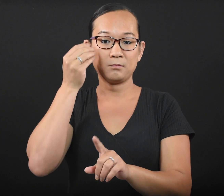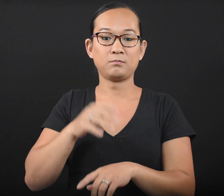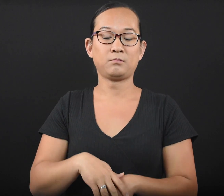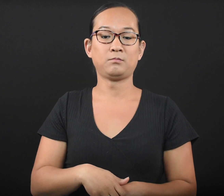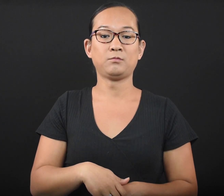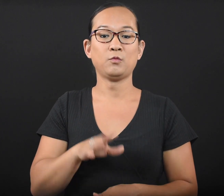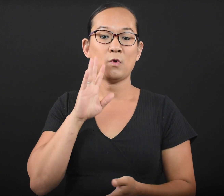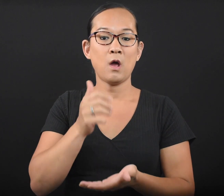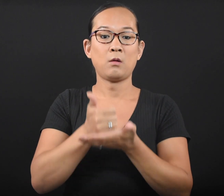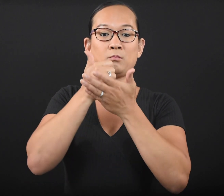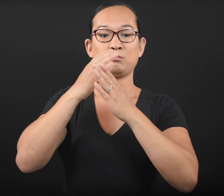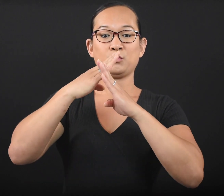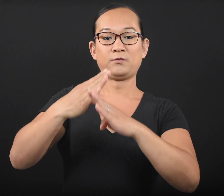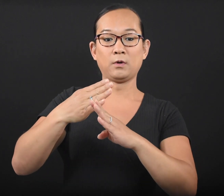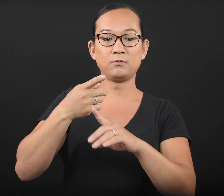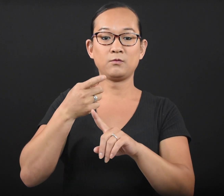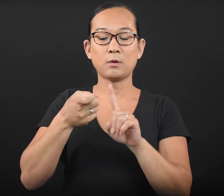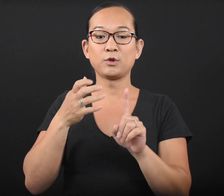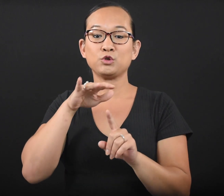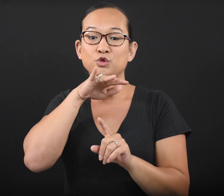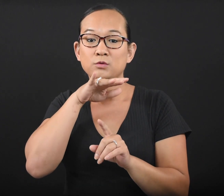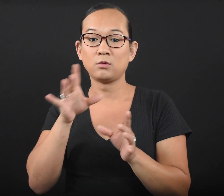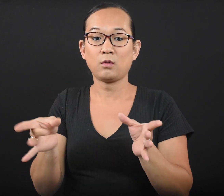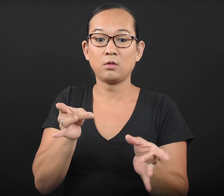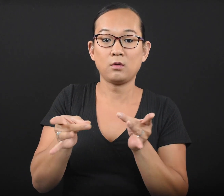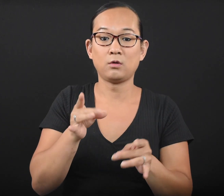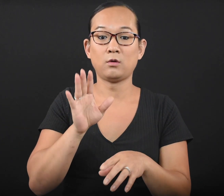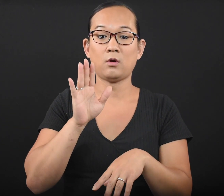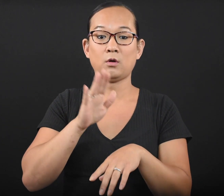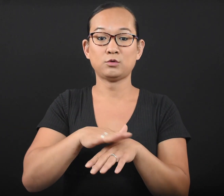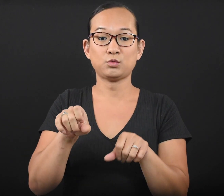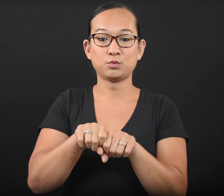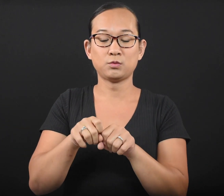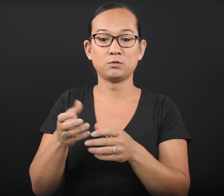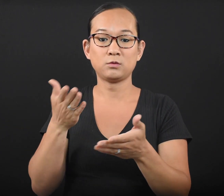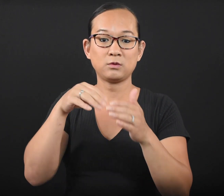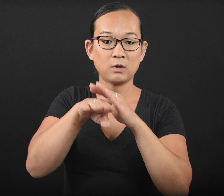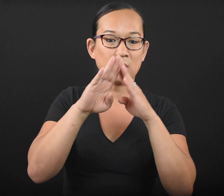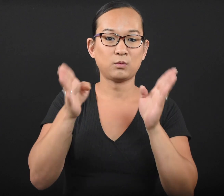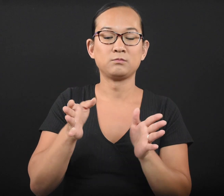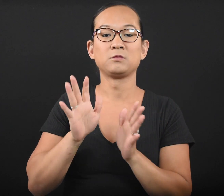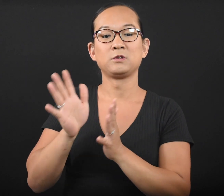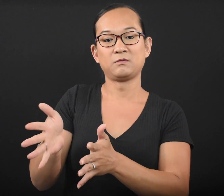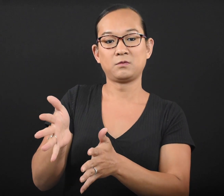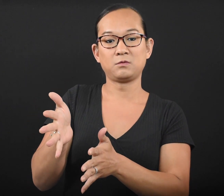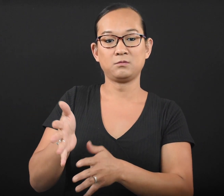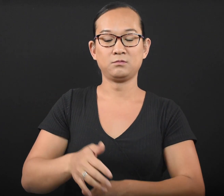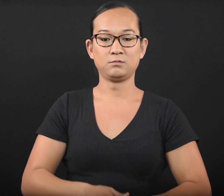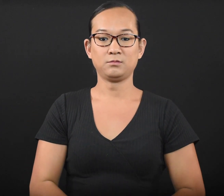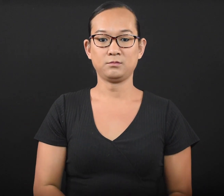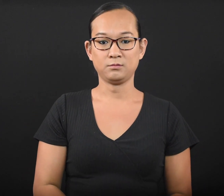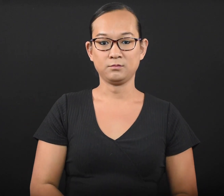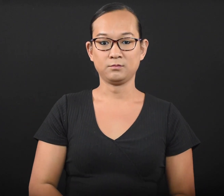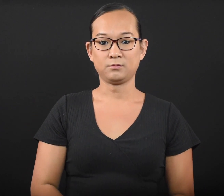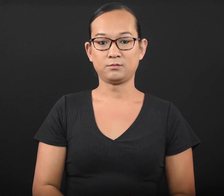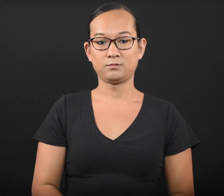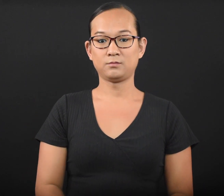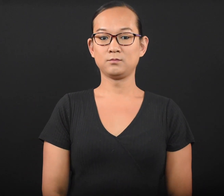or play on floors, consider leaving your shoes at the entrance of your home. This will help prevent contact with dirt or any waste that could be carried on the soles of shoes.